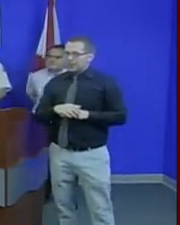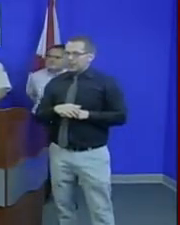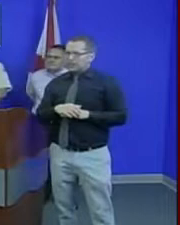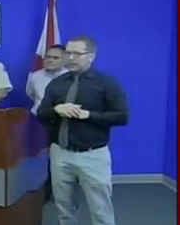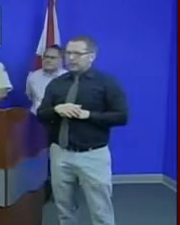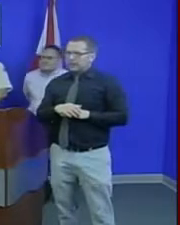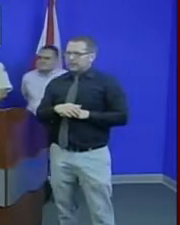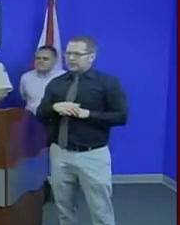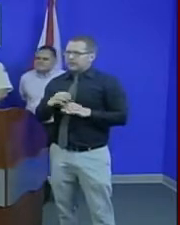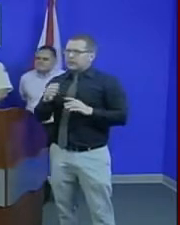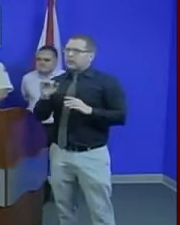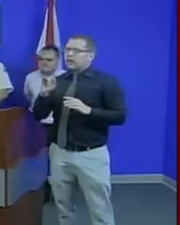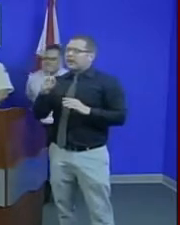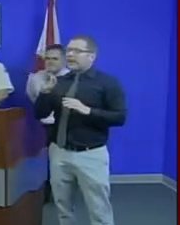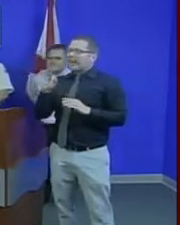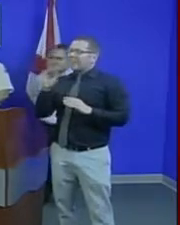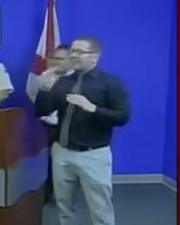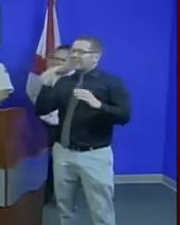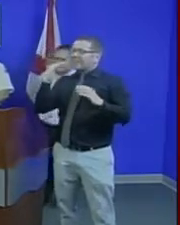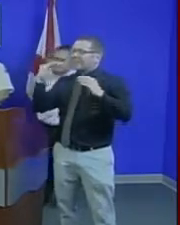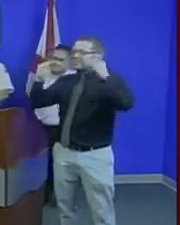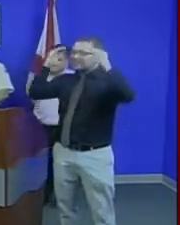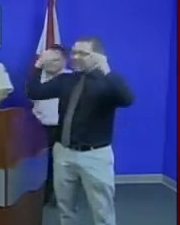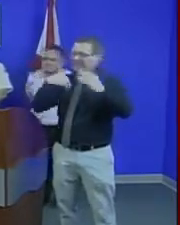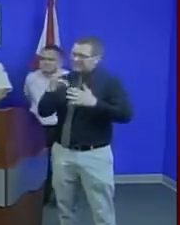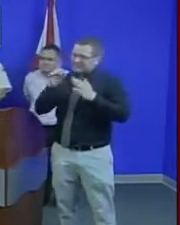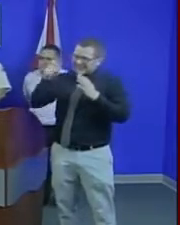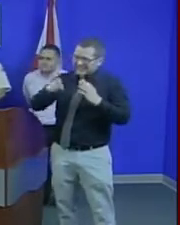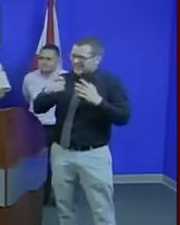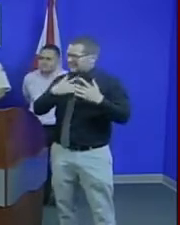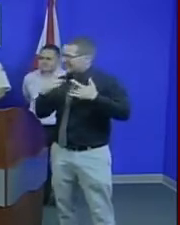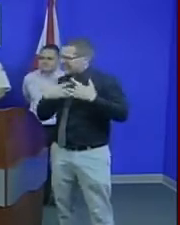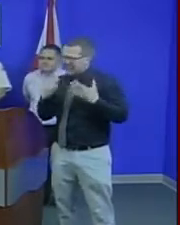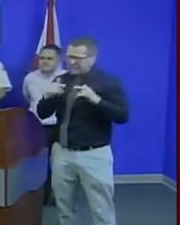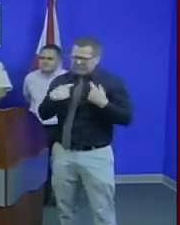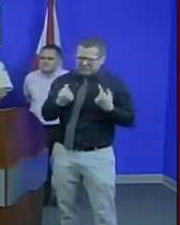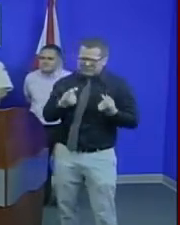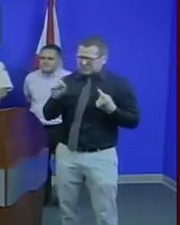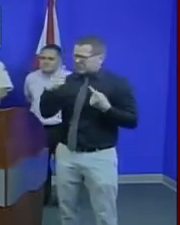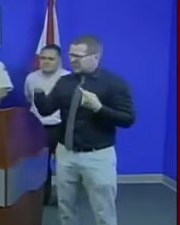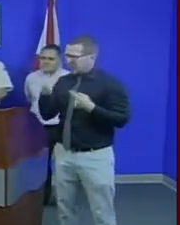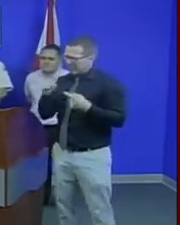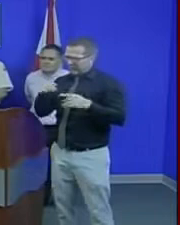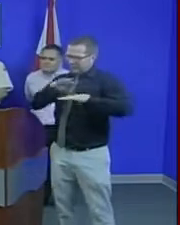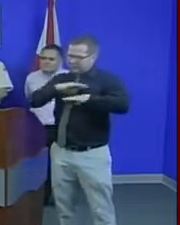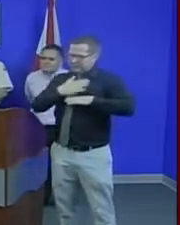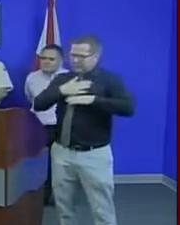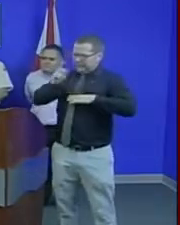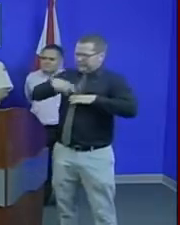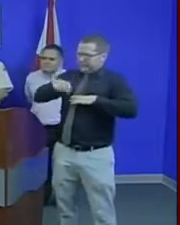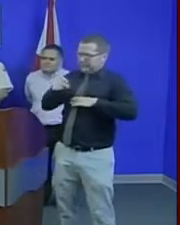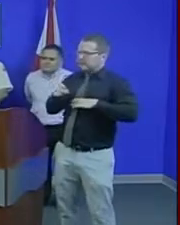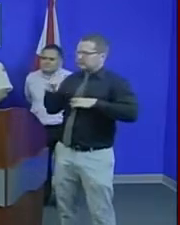ENCOURAGE FOLKS IF SOMEBODY HAS A SPECIAL NEED AND THEY'RE CONCERNED, PLEASE CONTACT 311